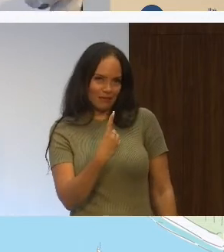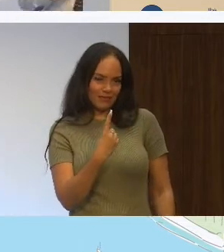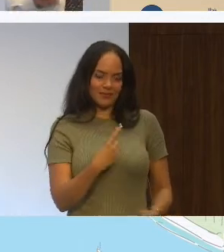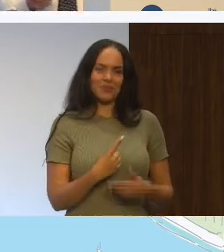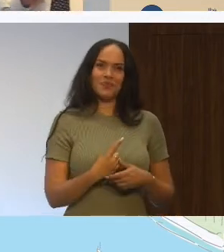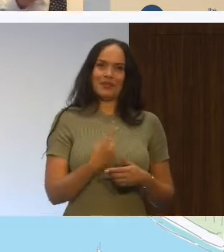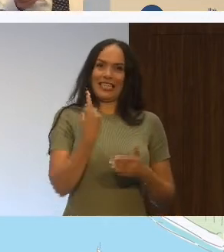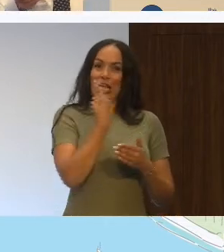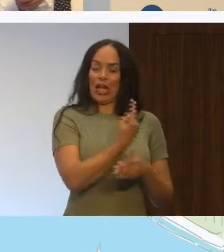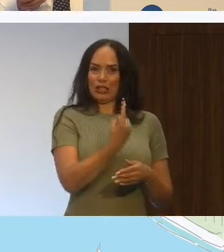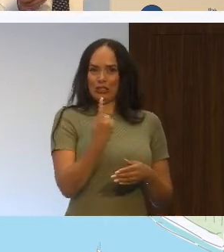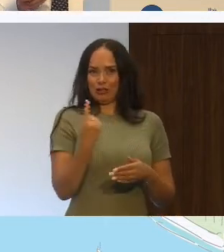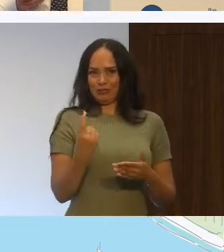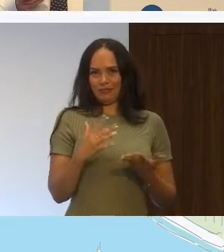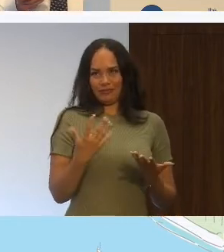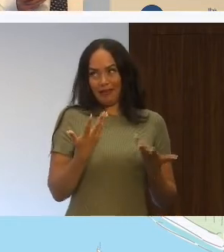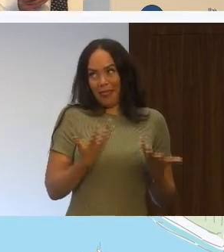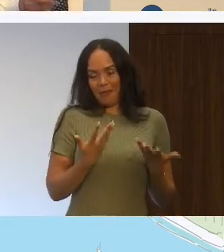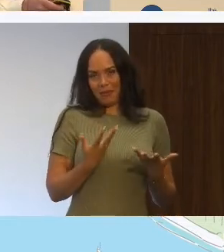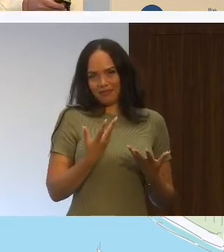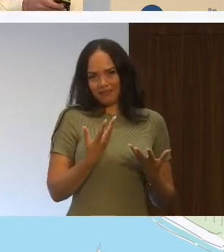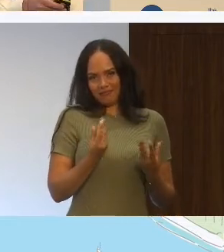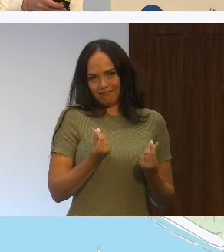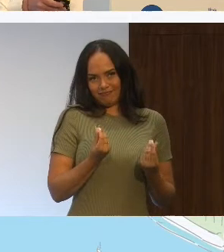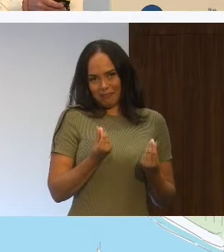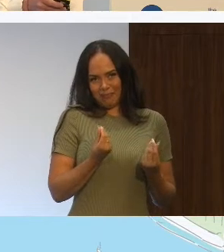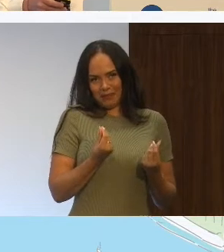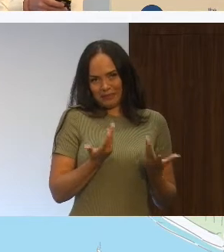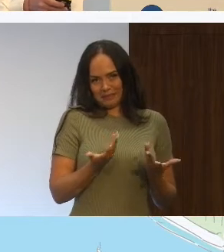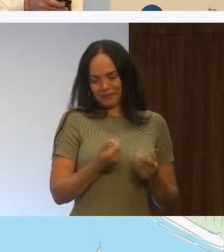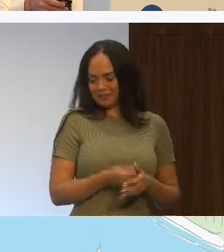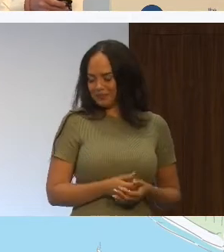we're in a system where there isn't a lot of money. Okay, so,